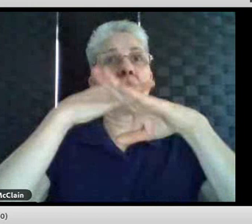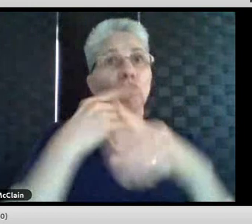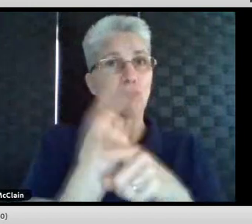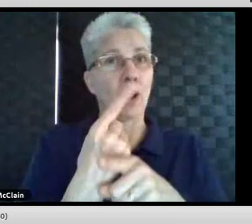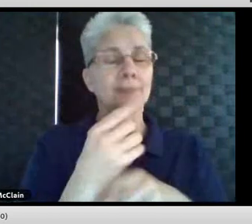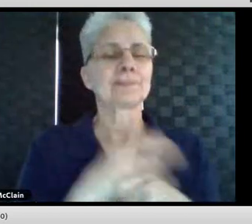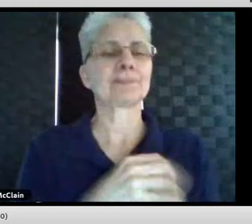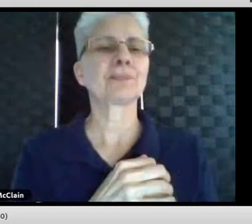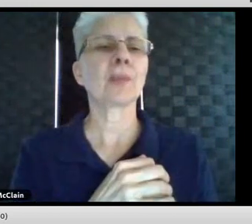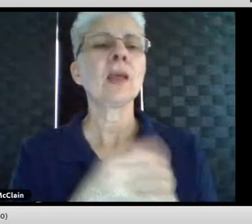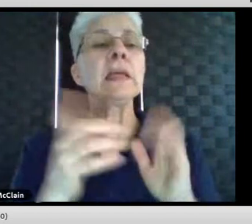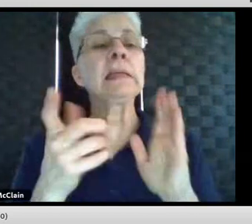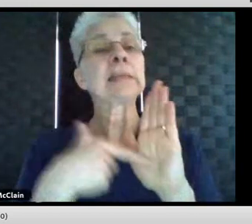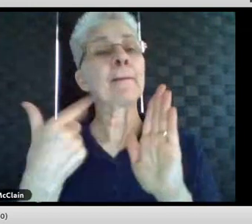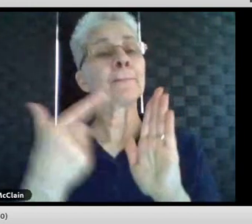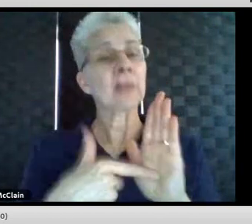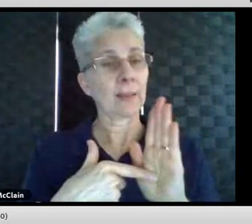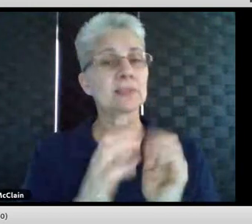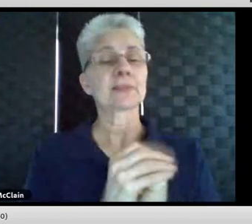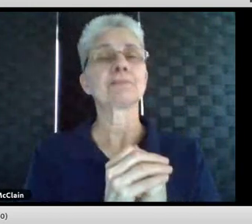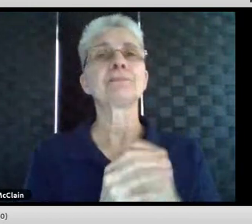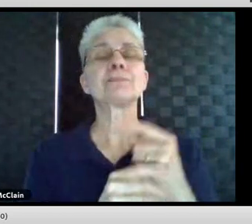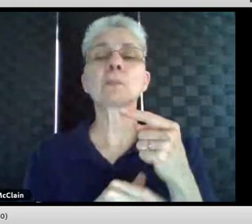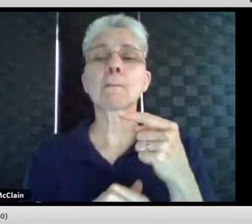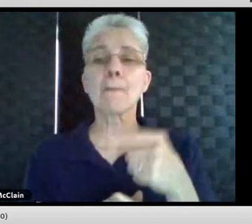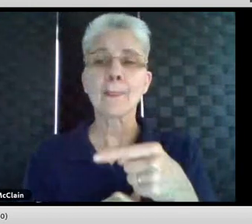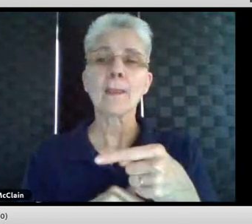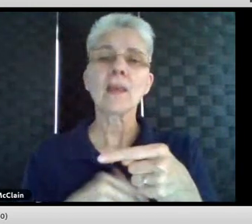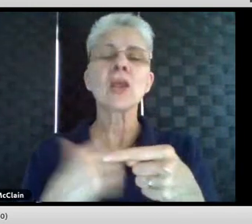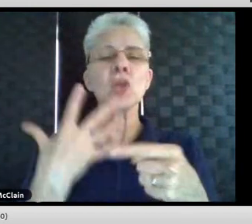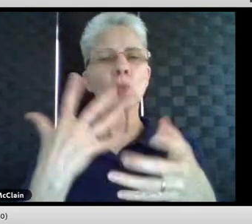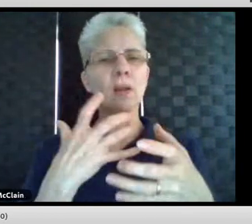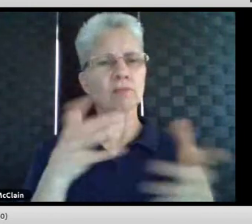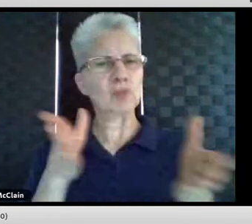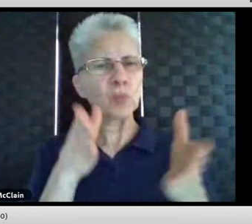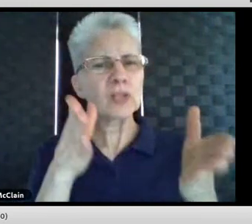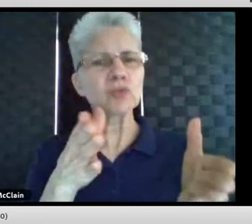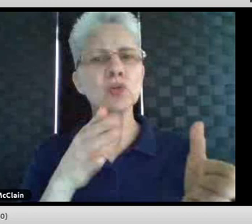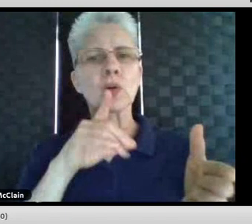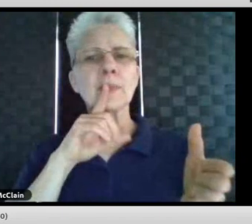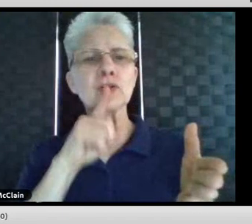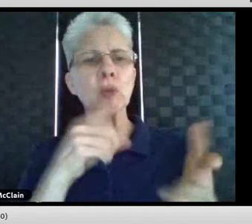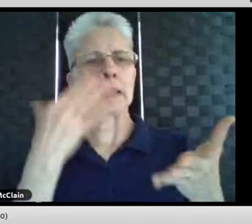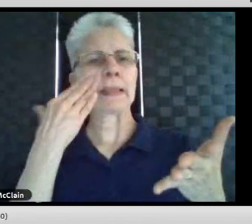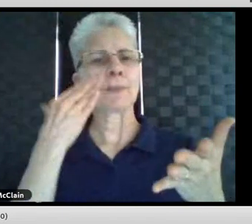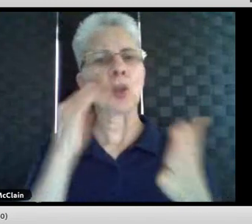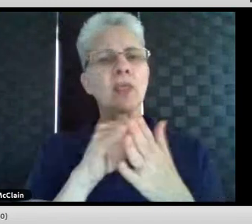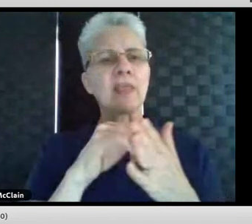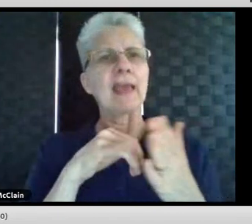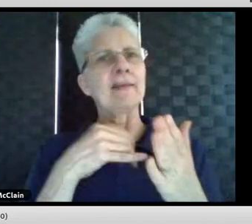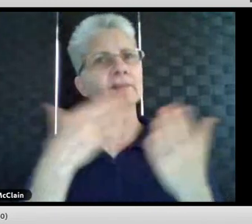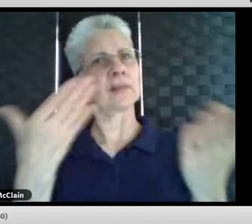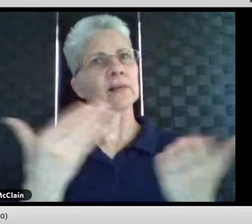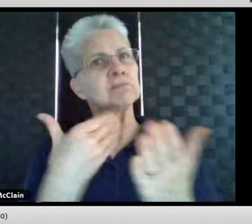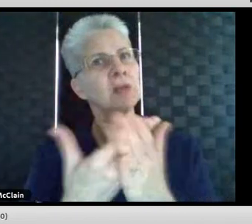So sometimes, you know, you want to reassure them and let them know that they've come to the right place,